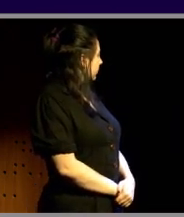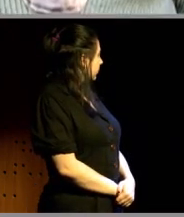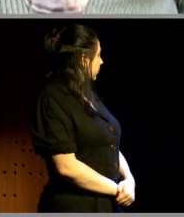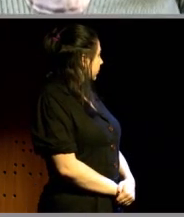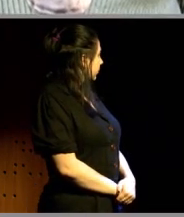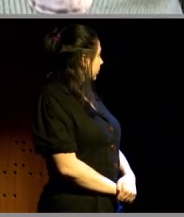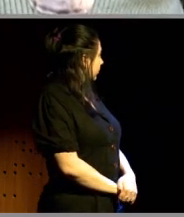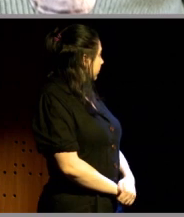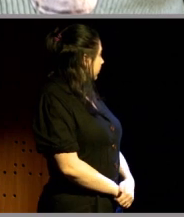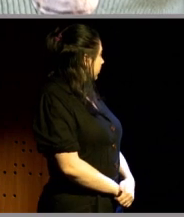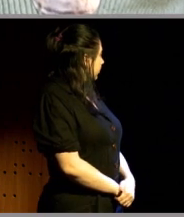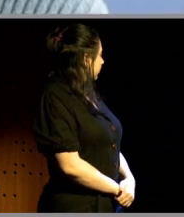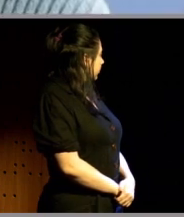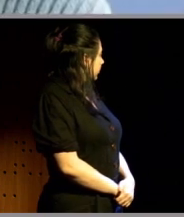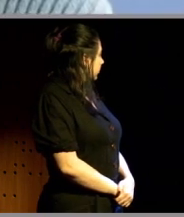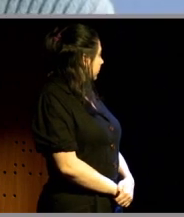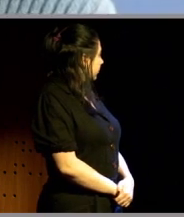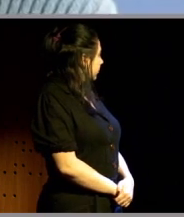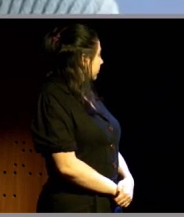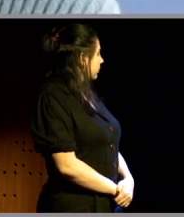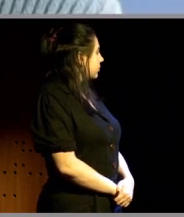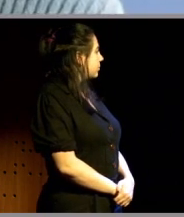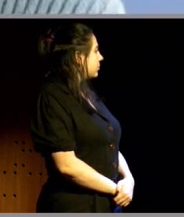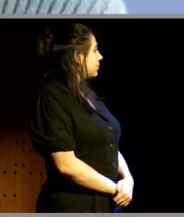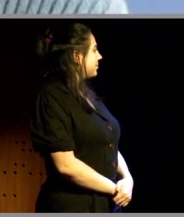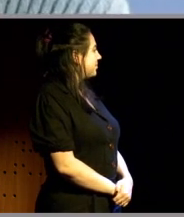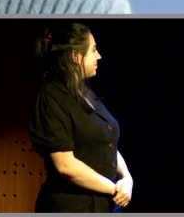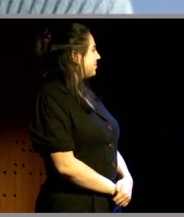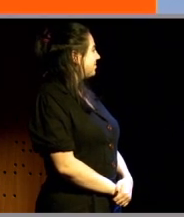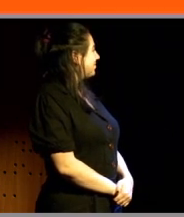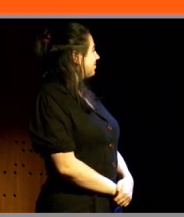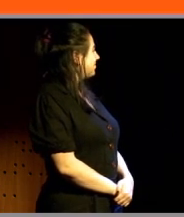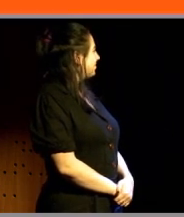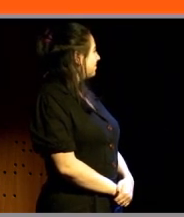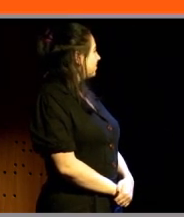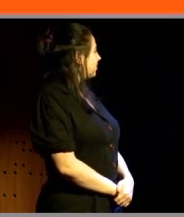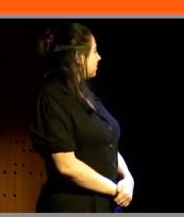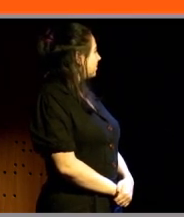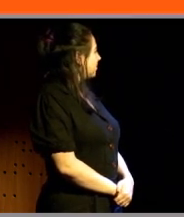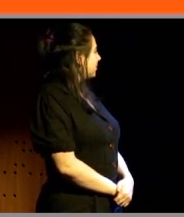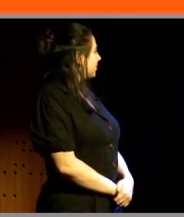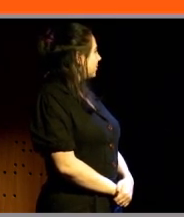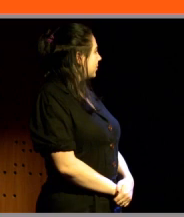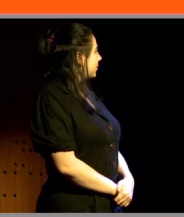Brenda's impact reverberates through her 20 original compositions performed by Esteem groups like the Sydney Dance Company,